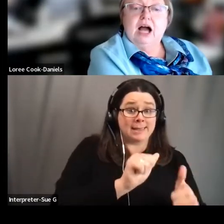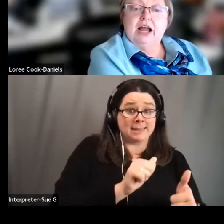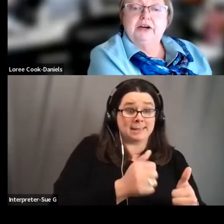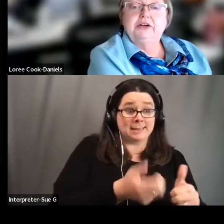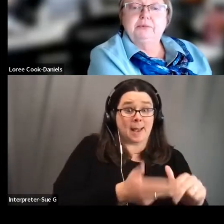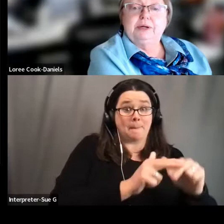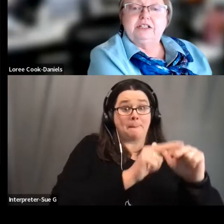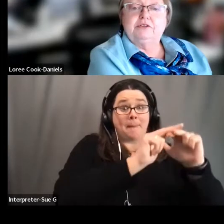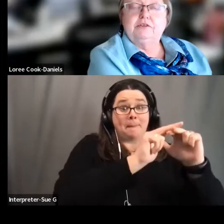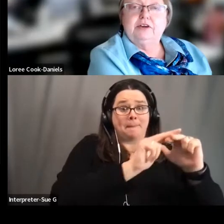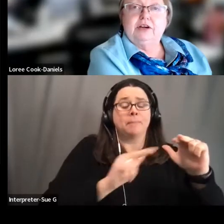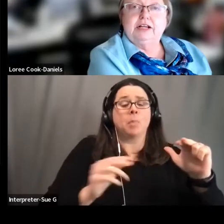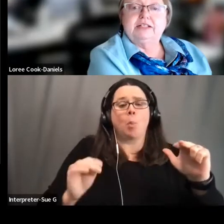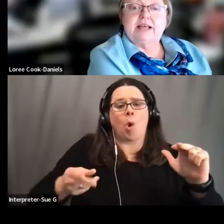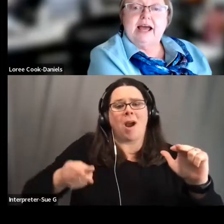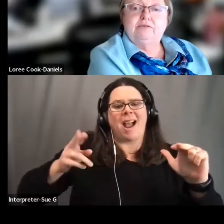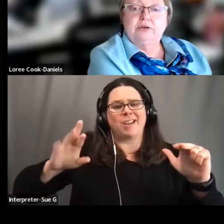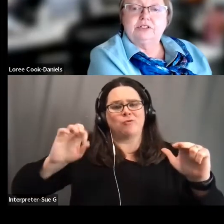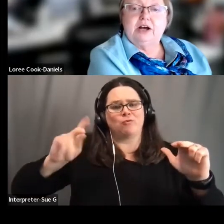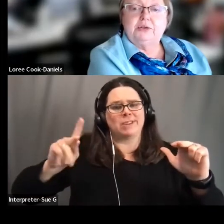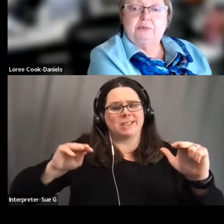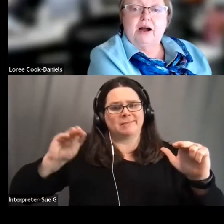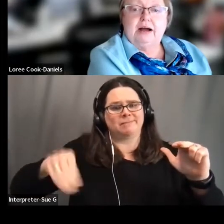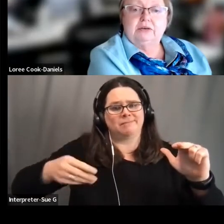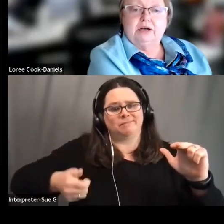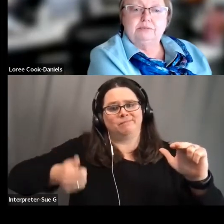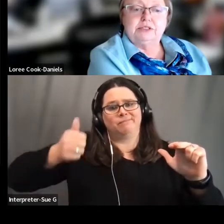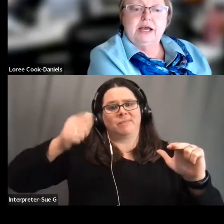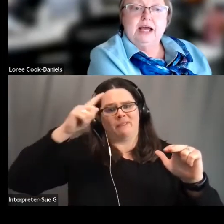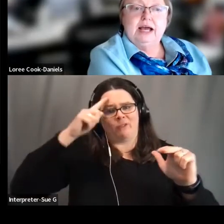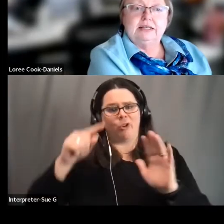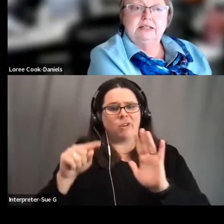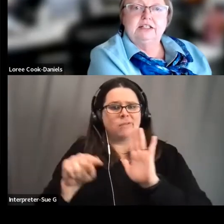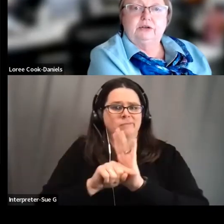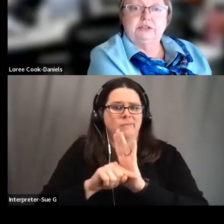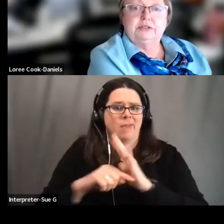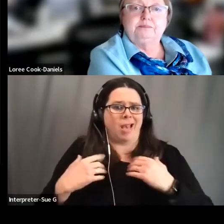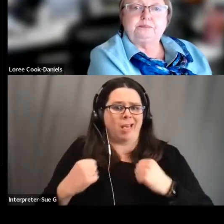the higher your risk for the various adverse health outcomes as an adult.